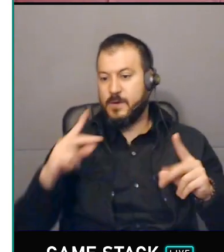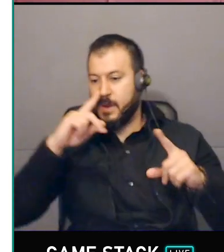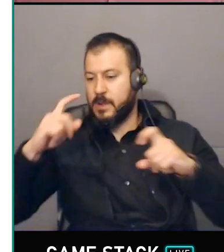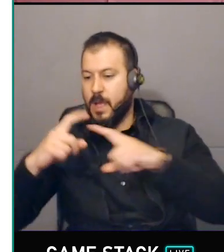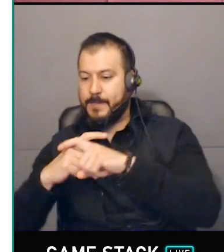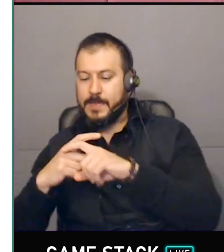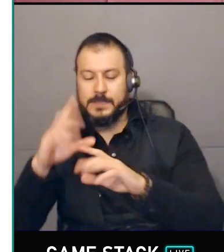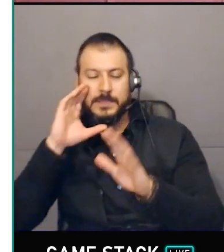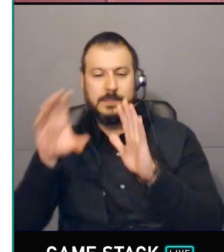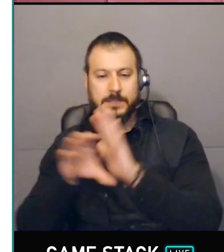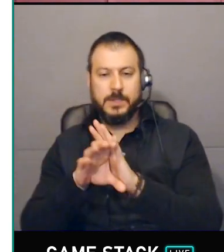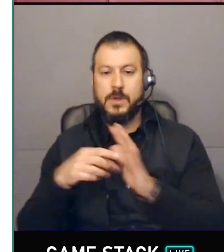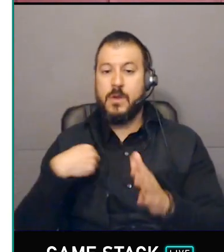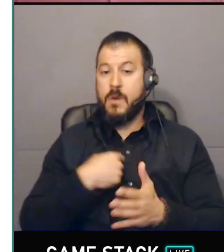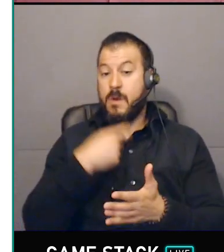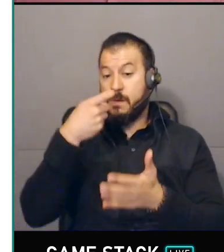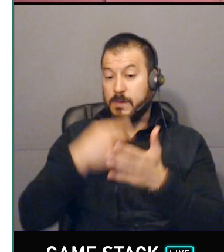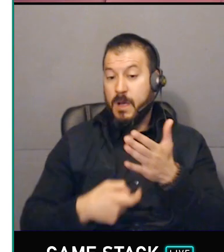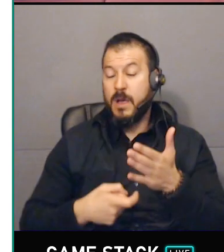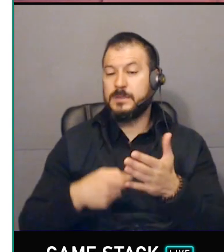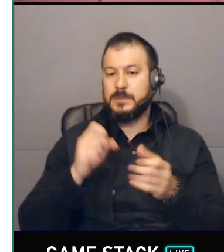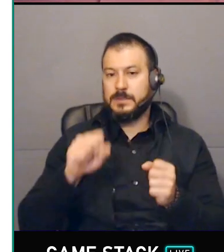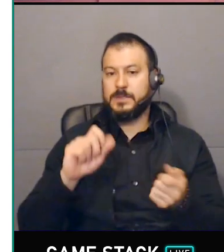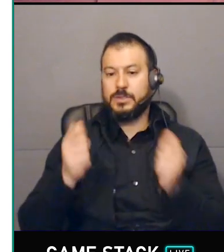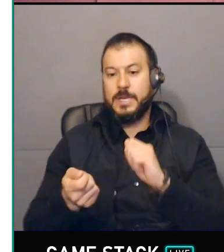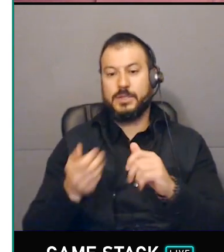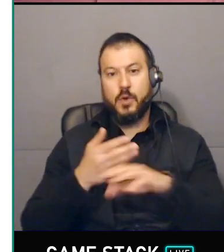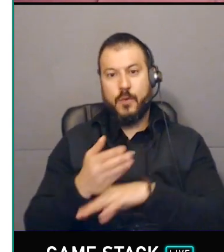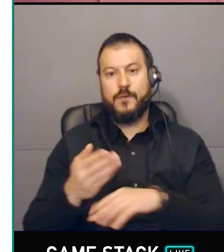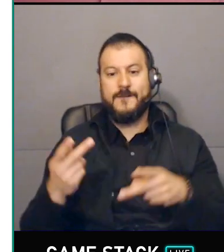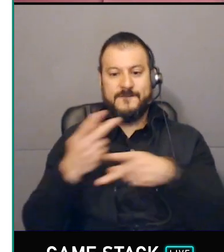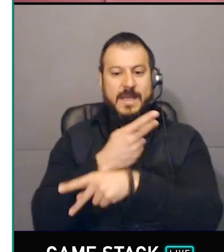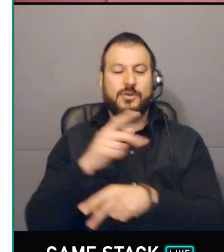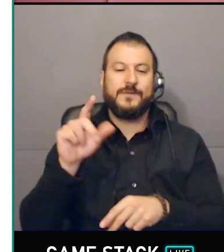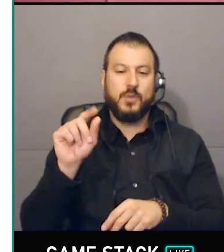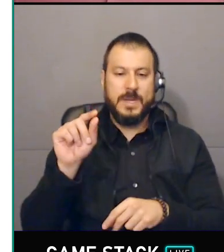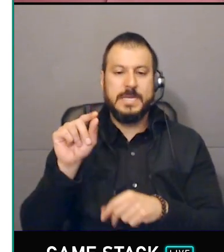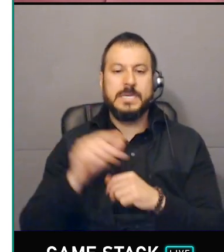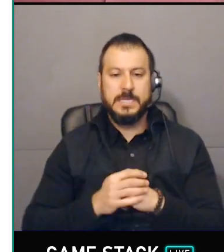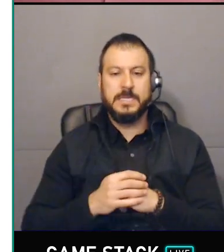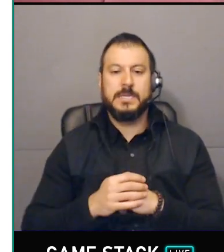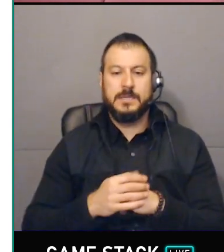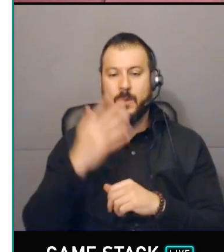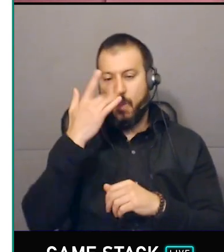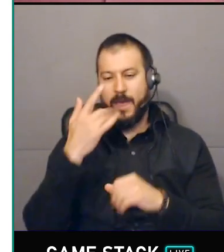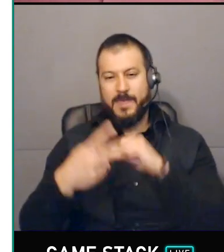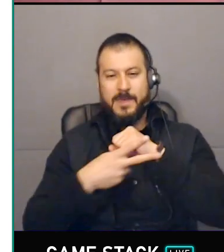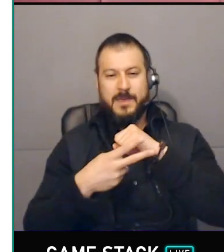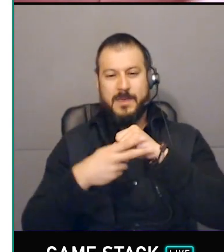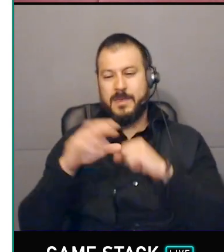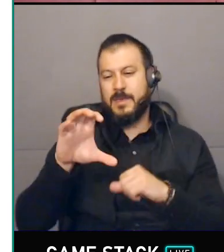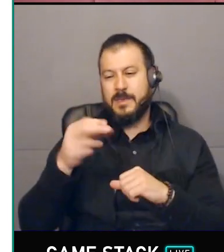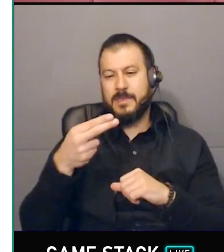ones, our costs could vary by over a factor of 20 and this was largely due to the caching. Some scenes fit into L1.